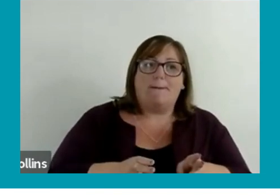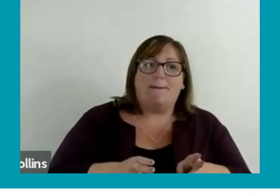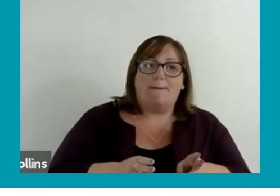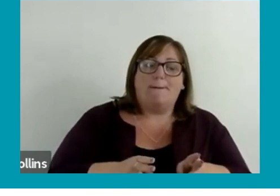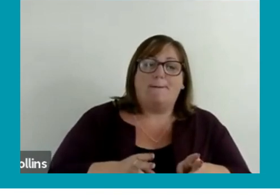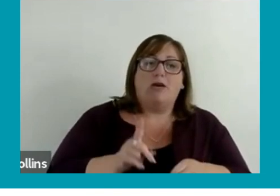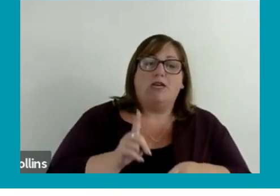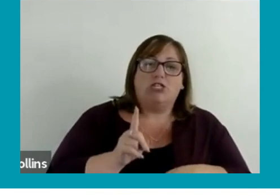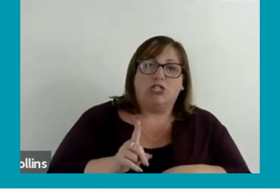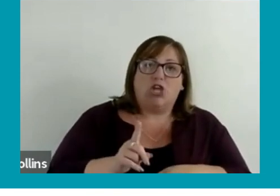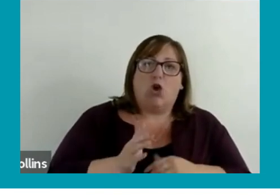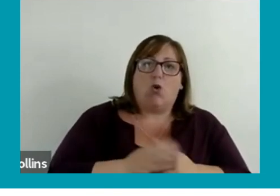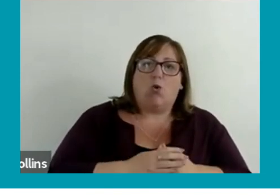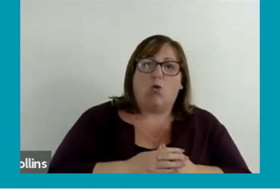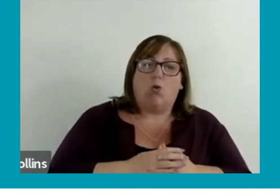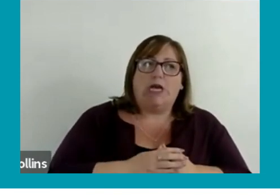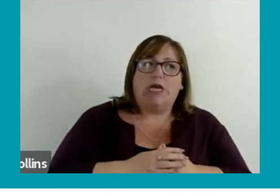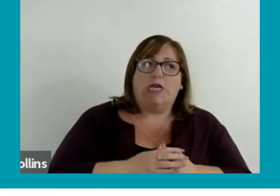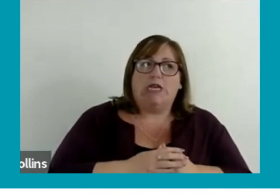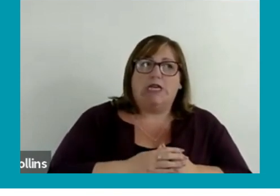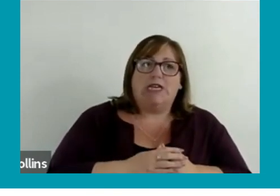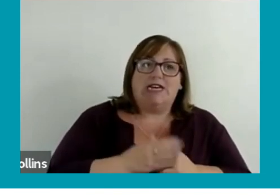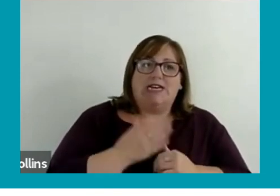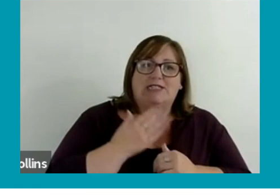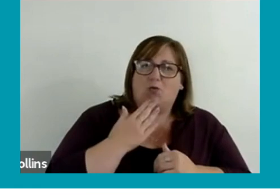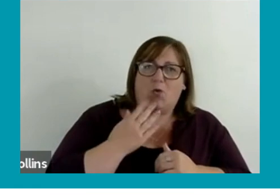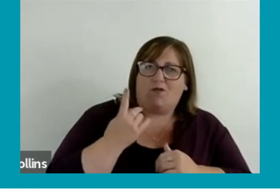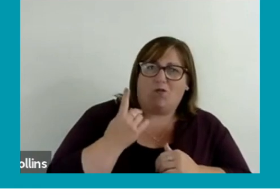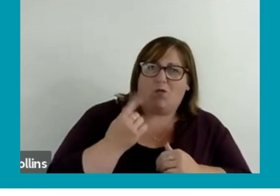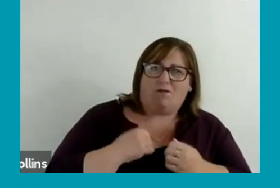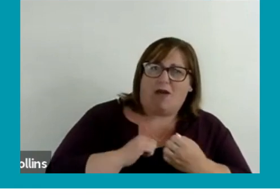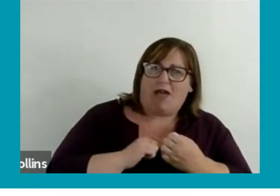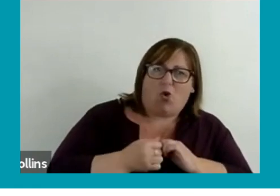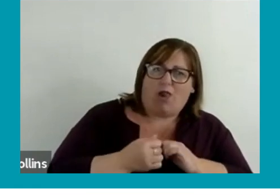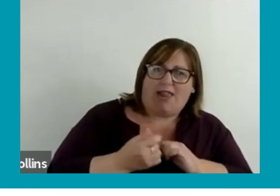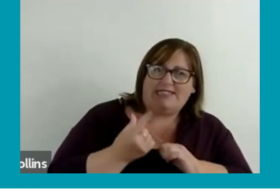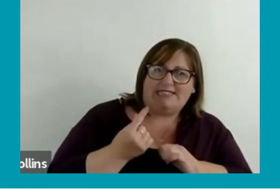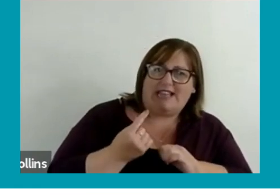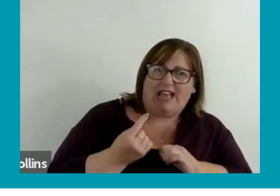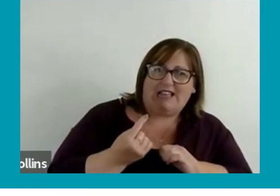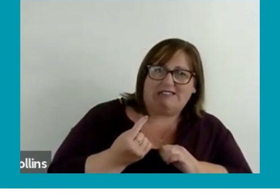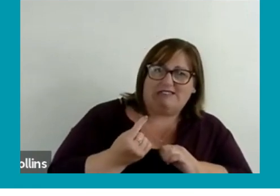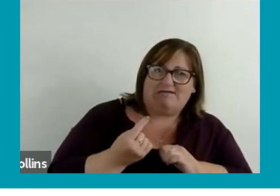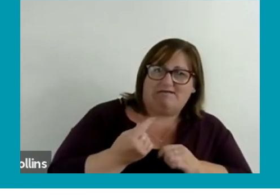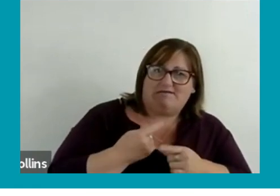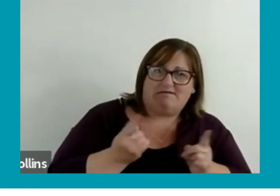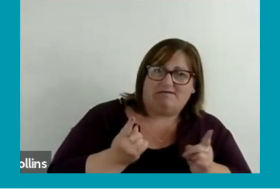um unless one of my colleagues can correct me i don't think we have a clear view of that okay